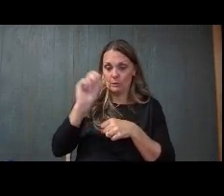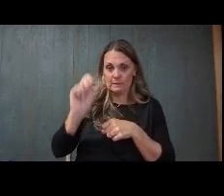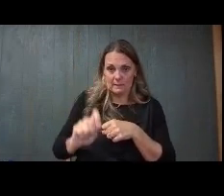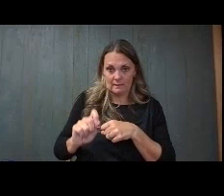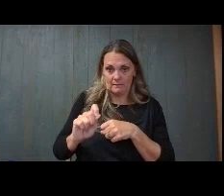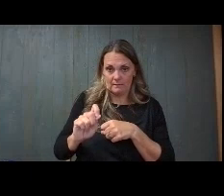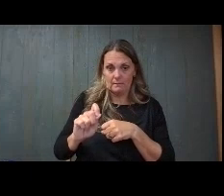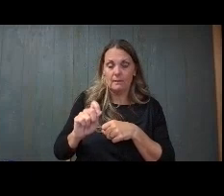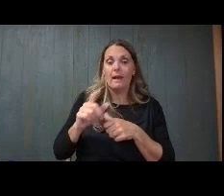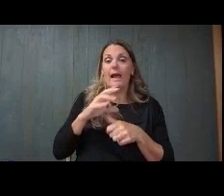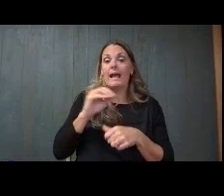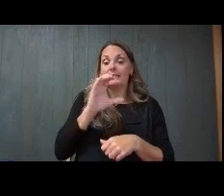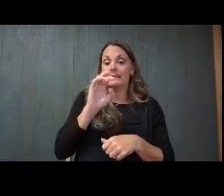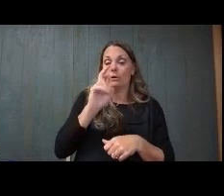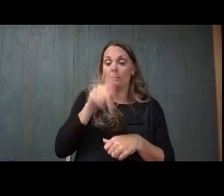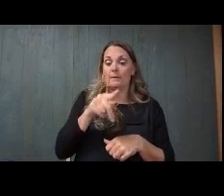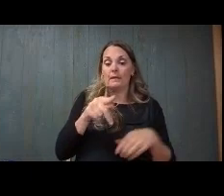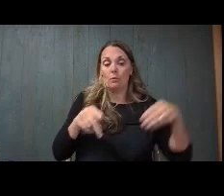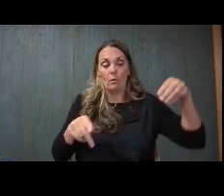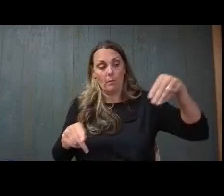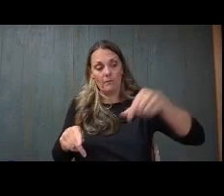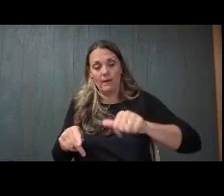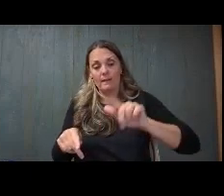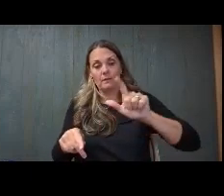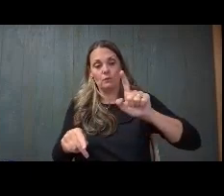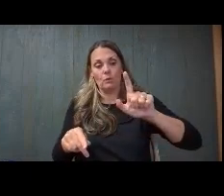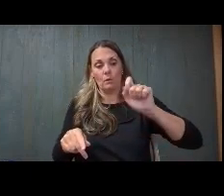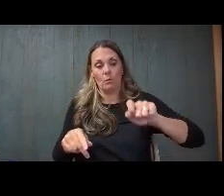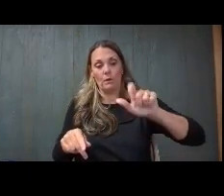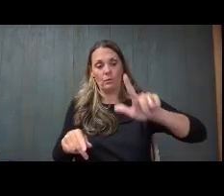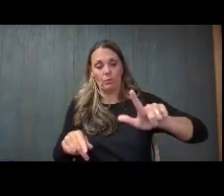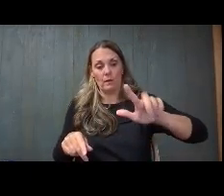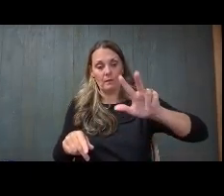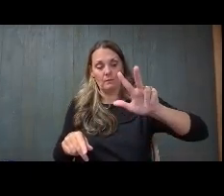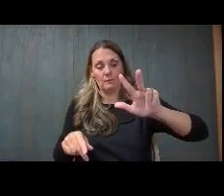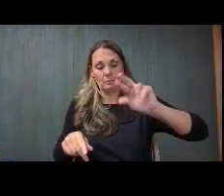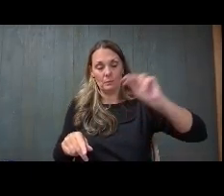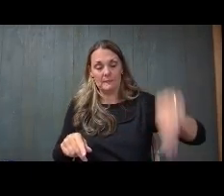and the CRP will provide the 21.3% Nonfederal match.